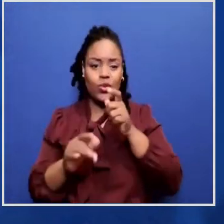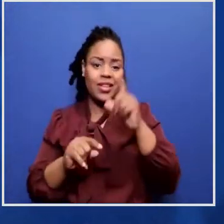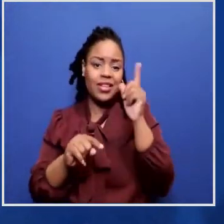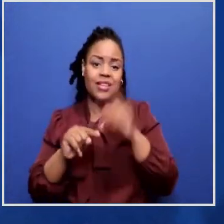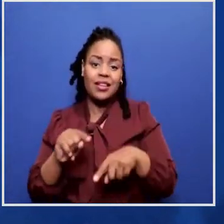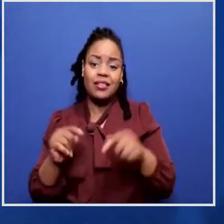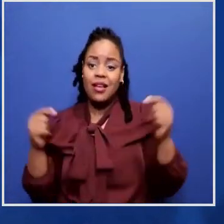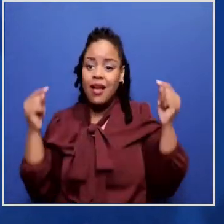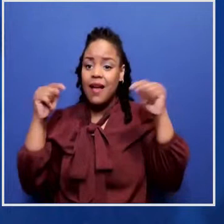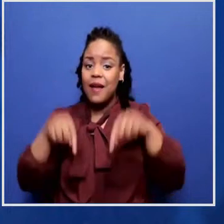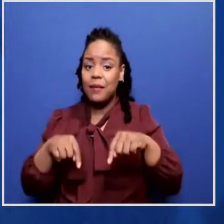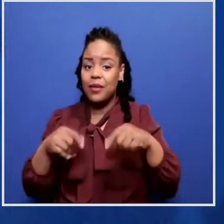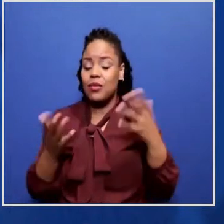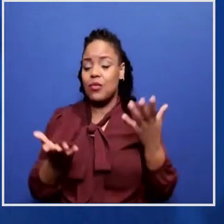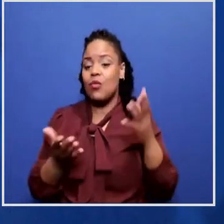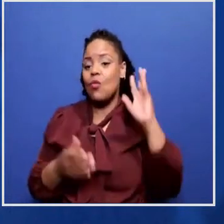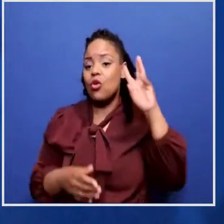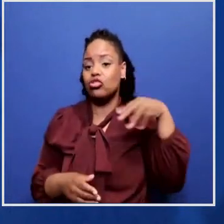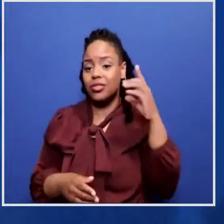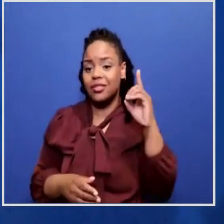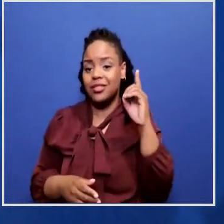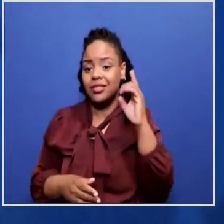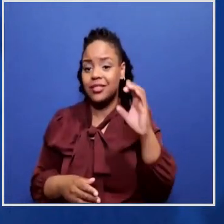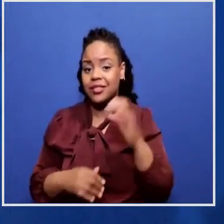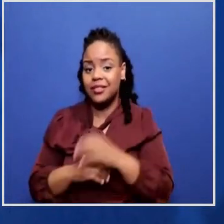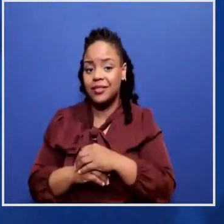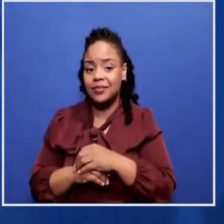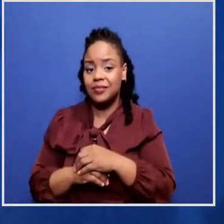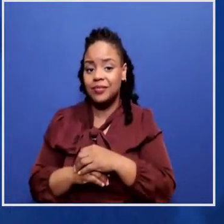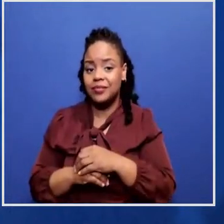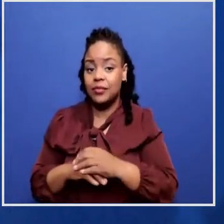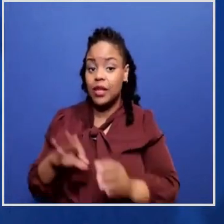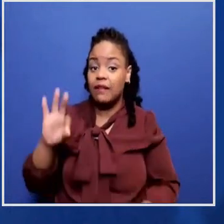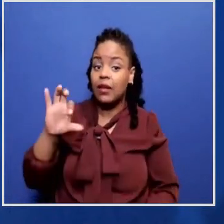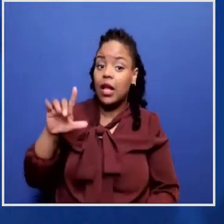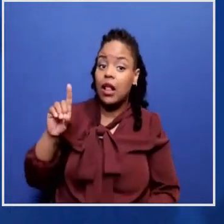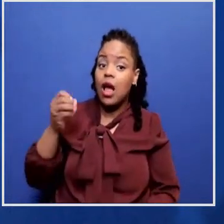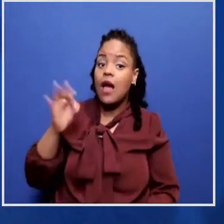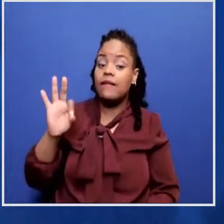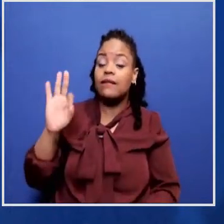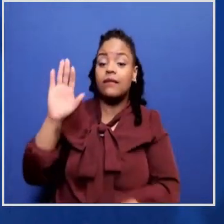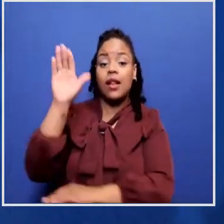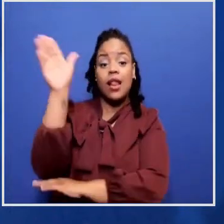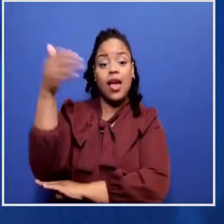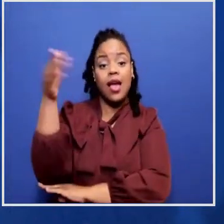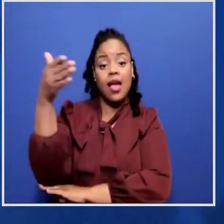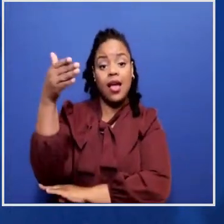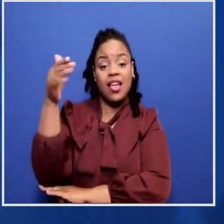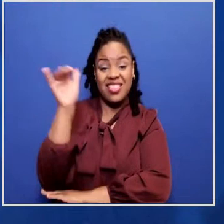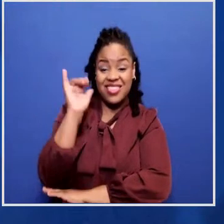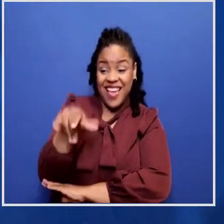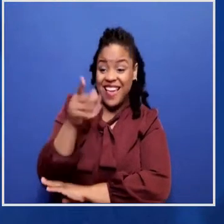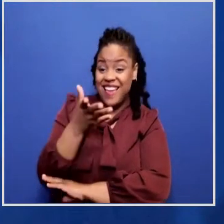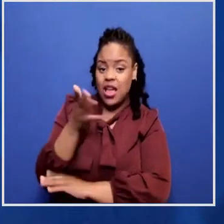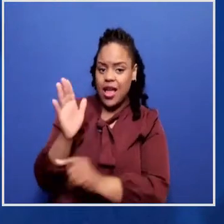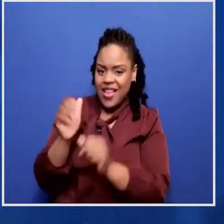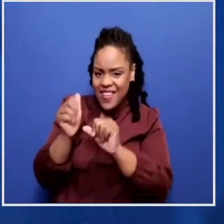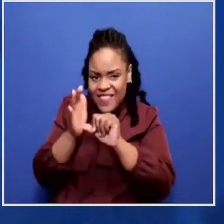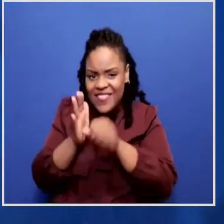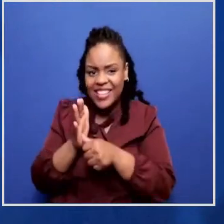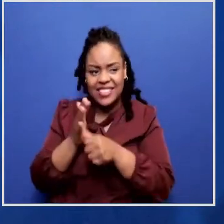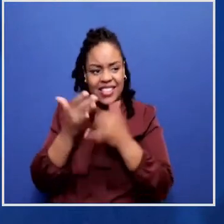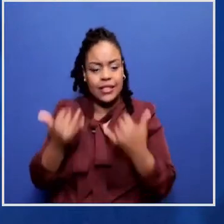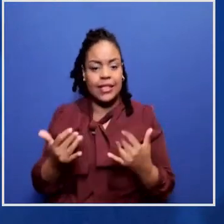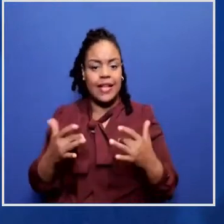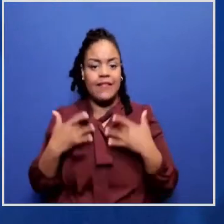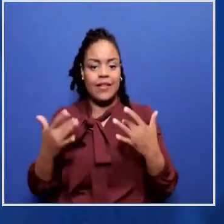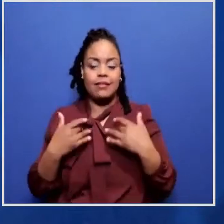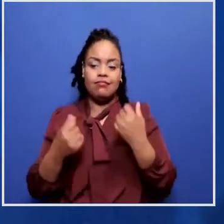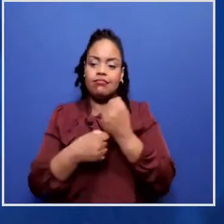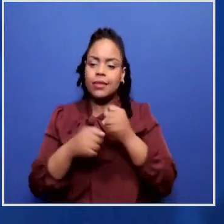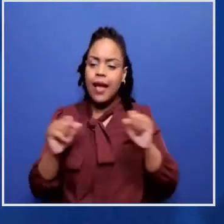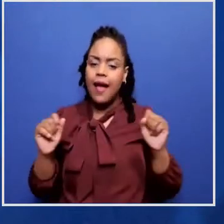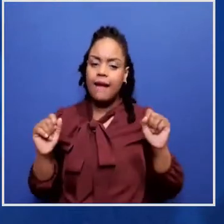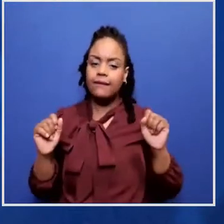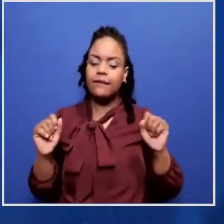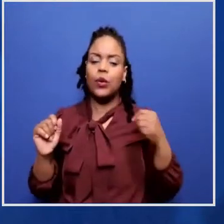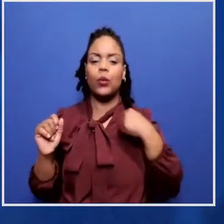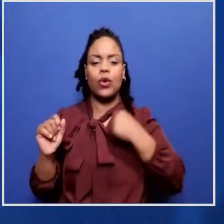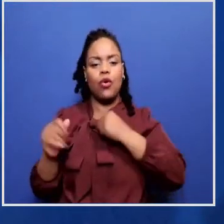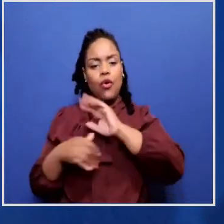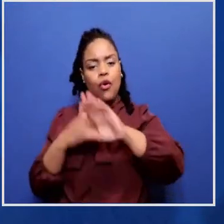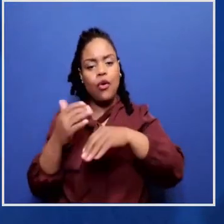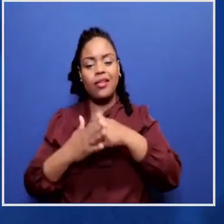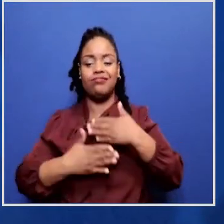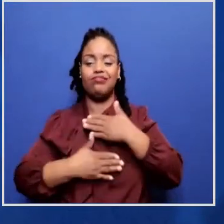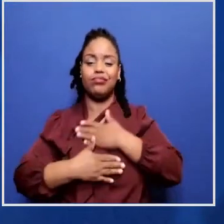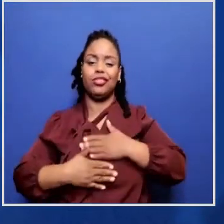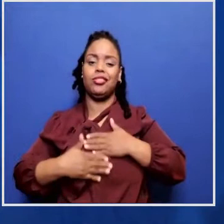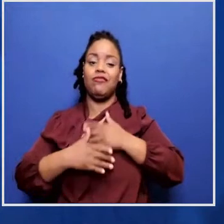WHO ARE UNABLE TO TRAVEL TO